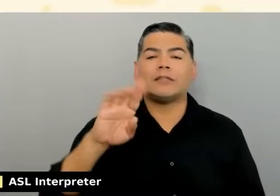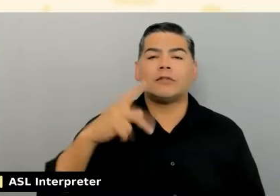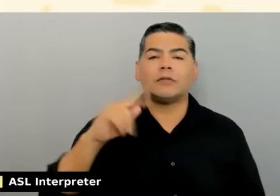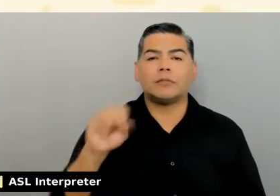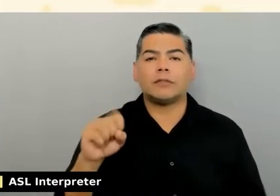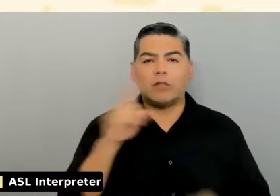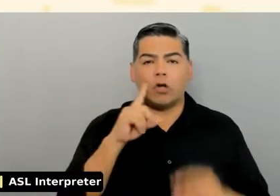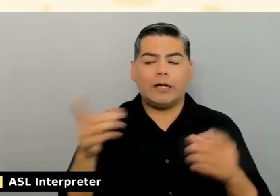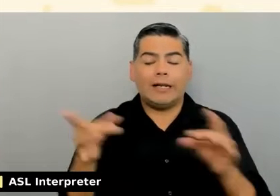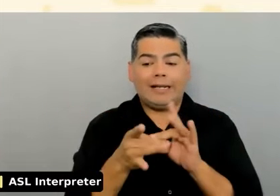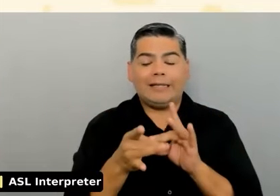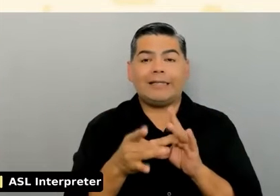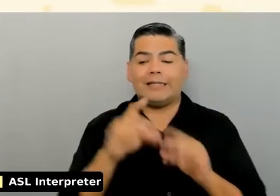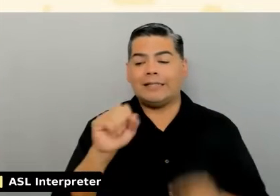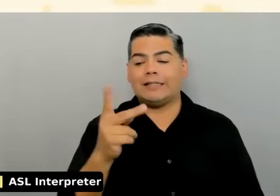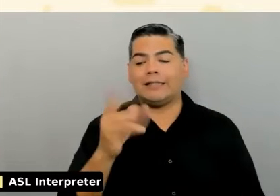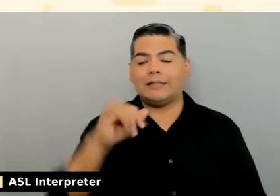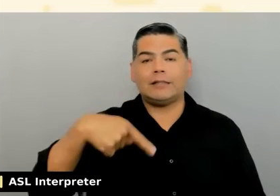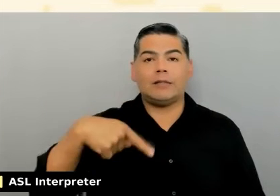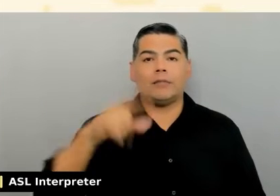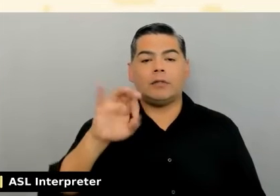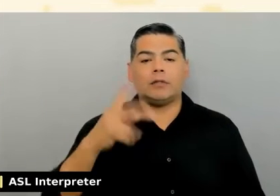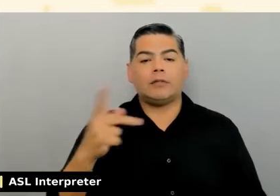with our skip links, now those need to be worked on as well.